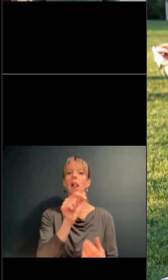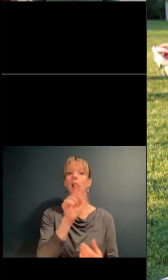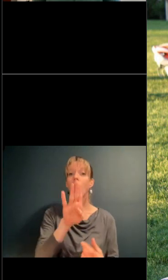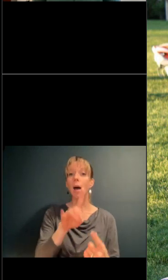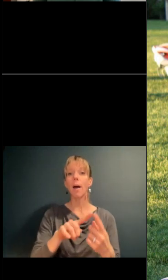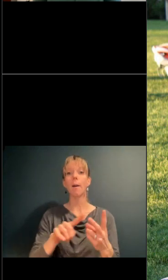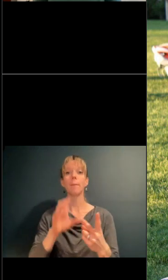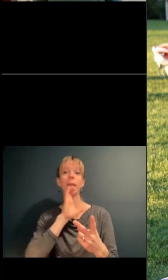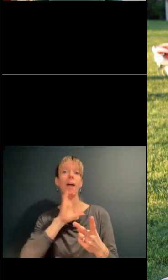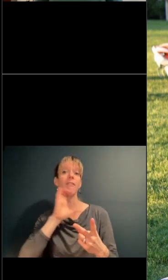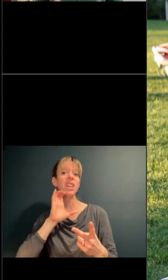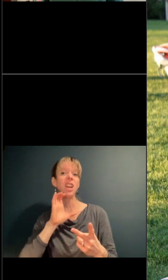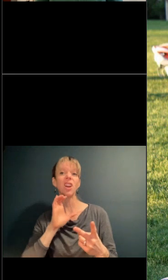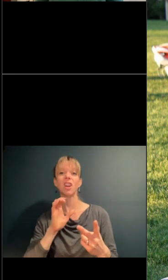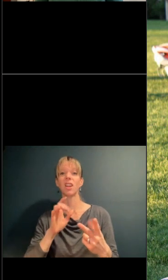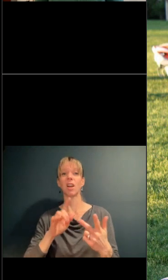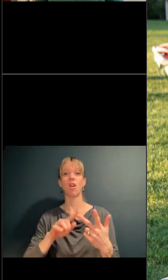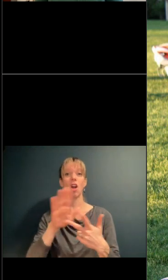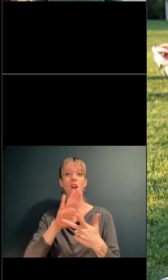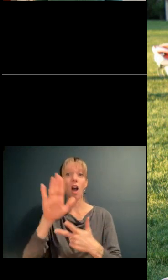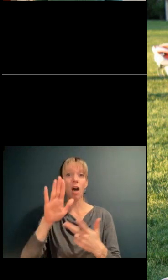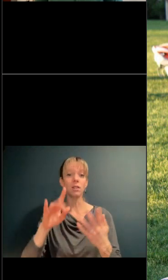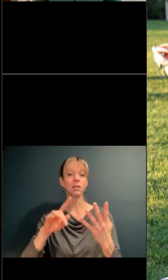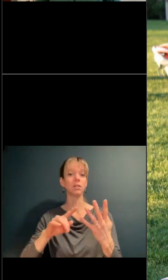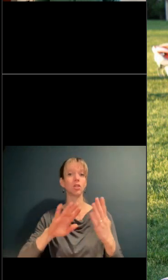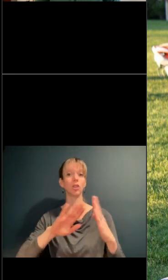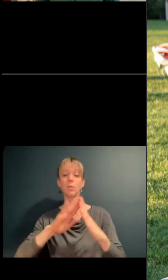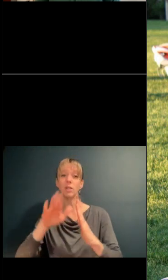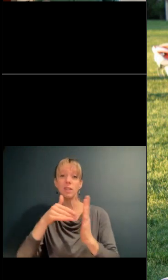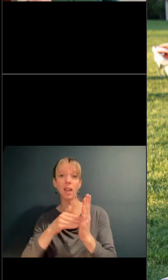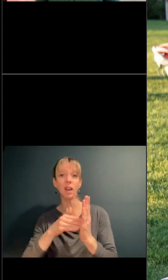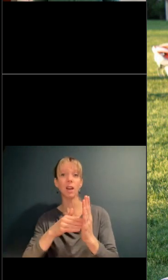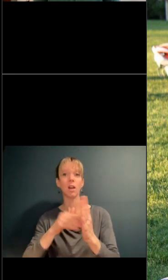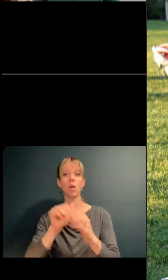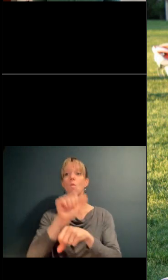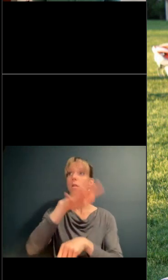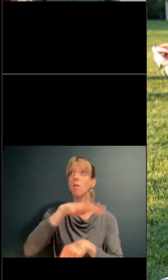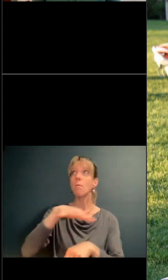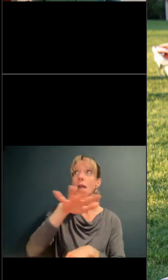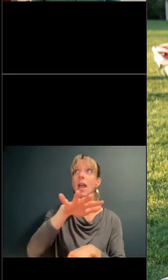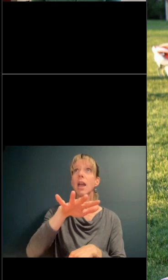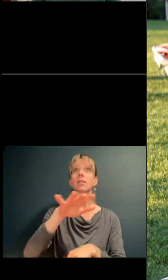Or colleges or community centers. Our workplaces, even our worship spaces.